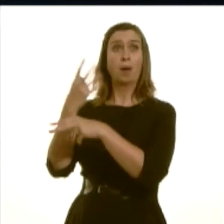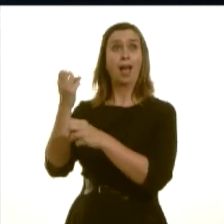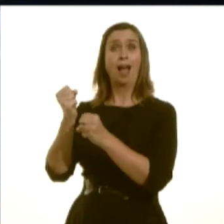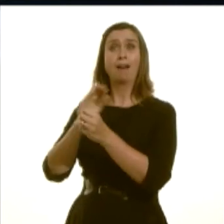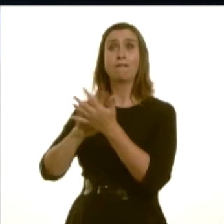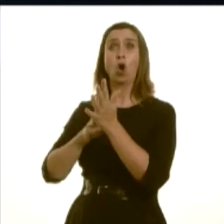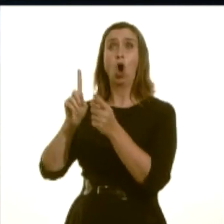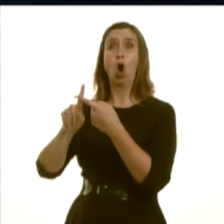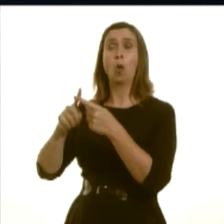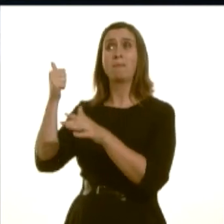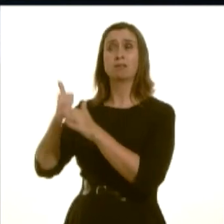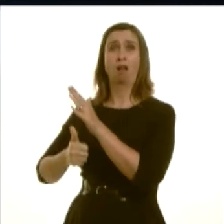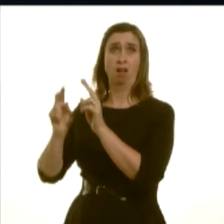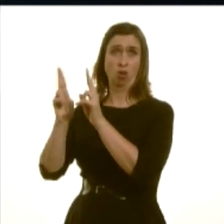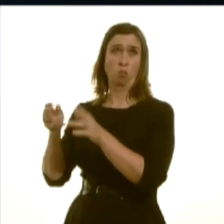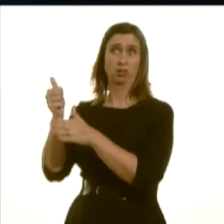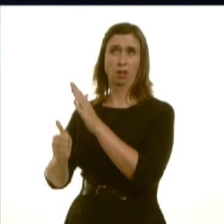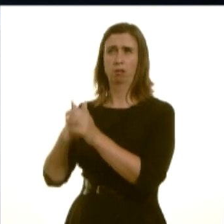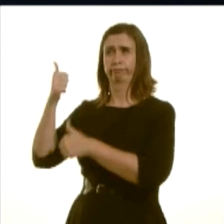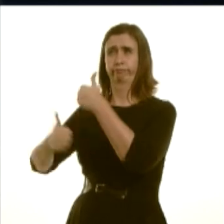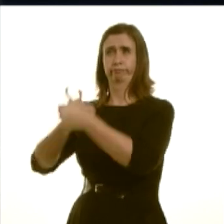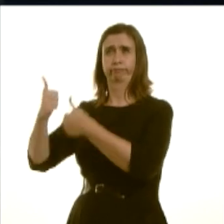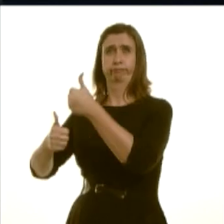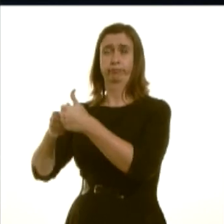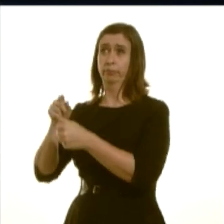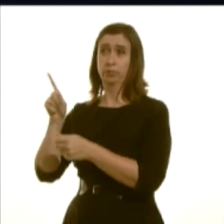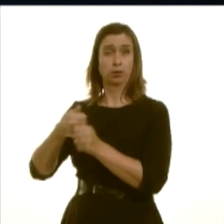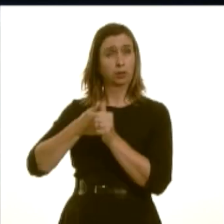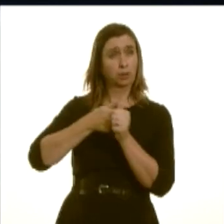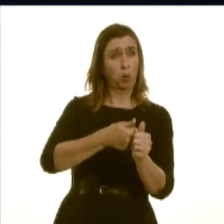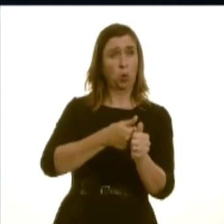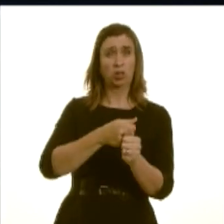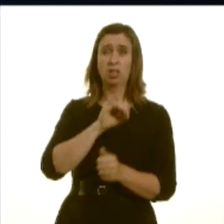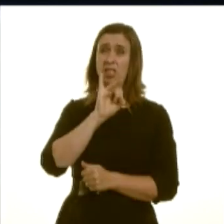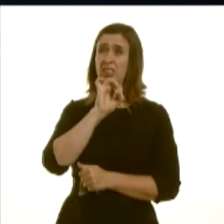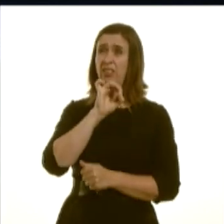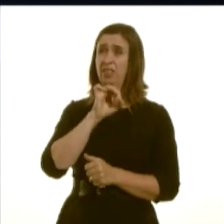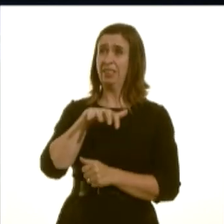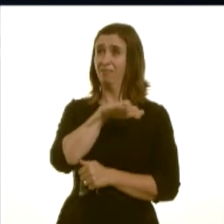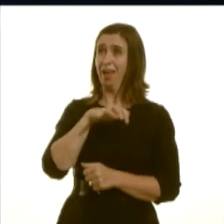support network, it is only able to support around 70 families per year. As the First